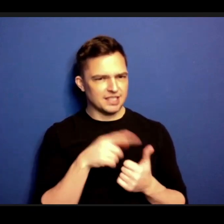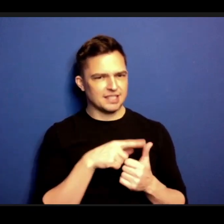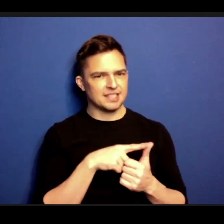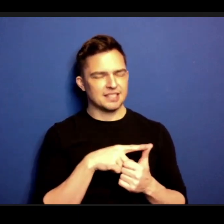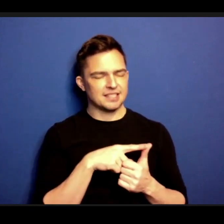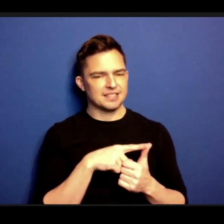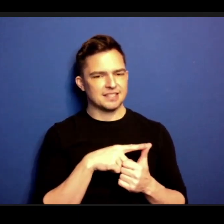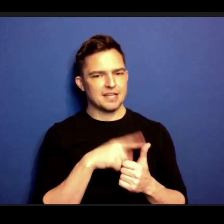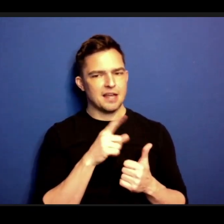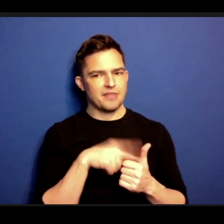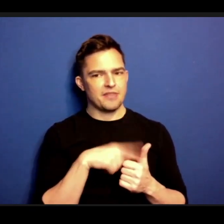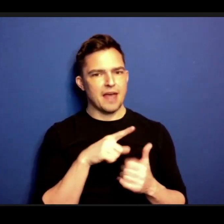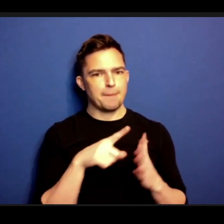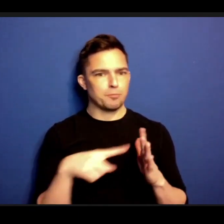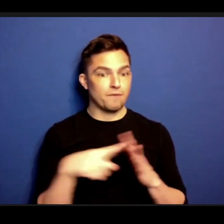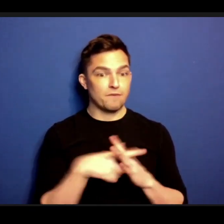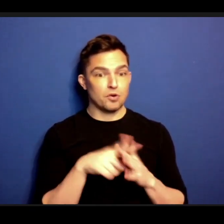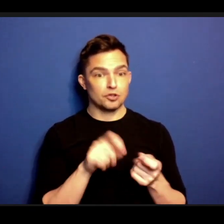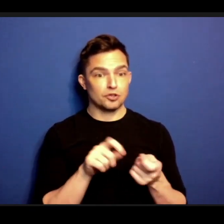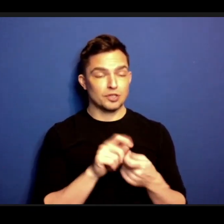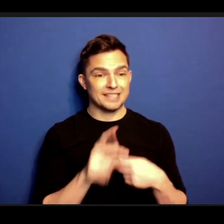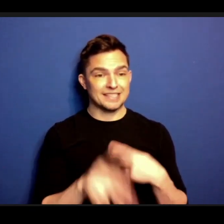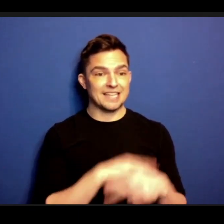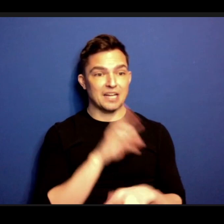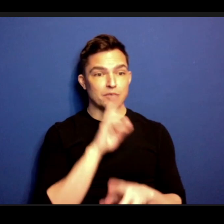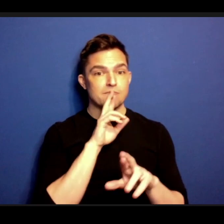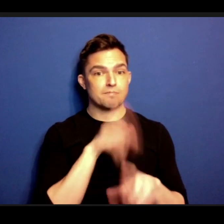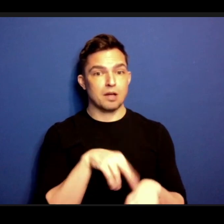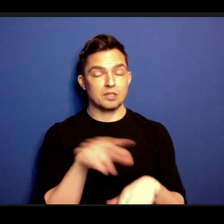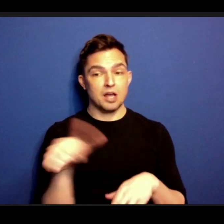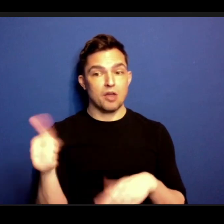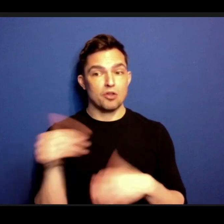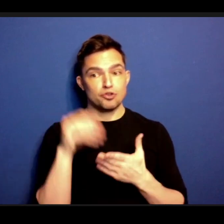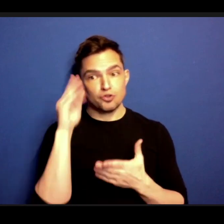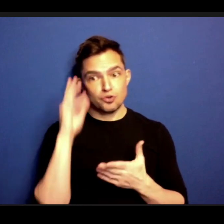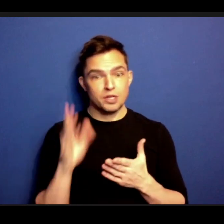that provoked a particular kind of response that other students were empathetic towards